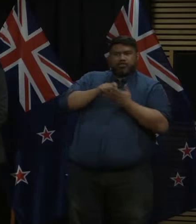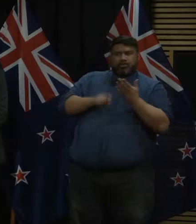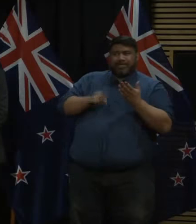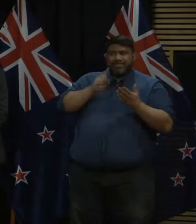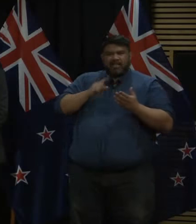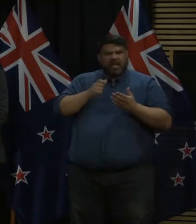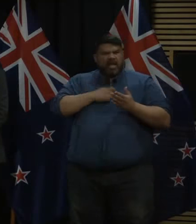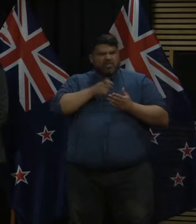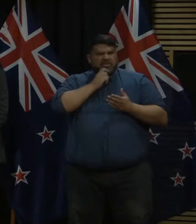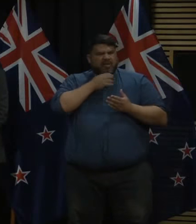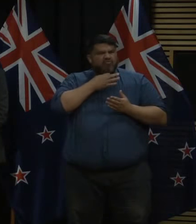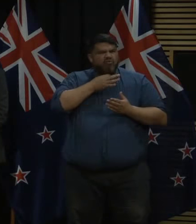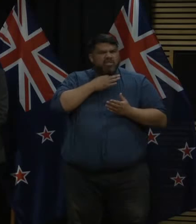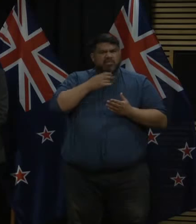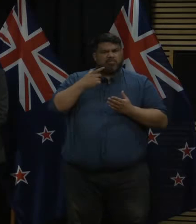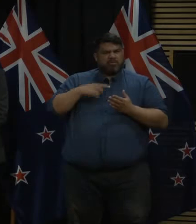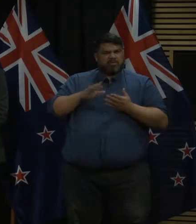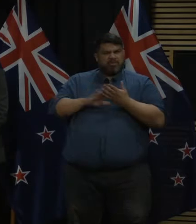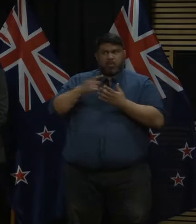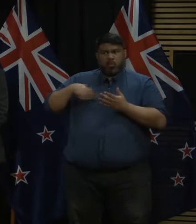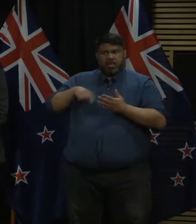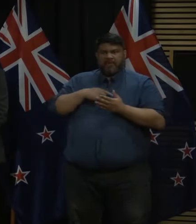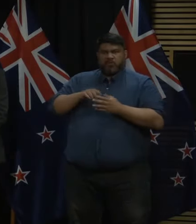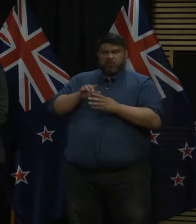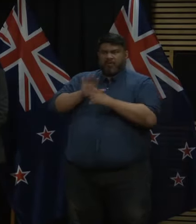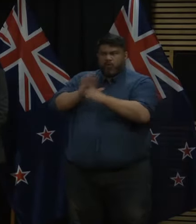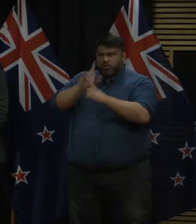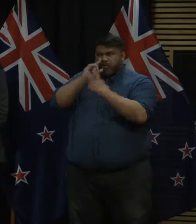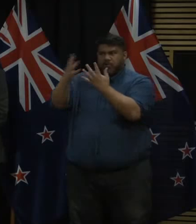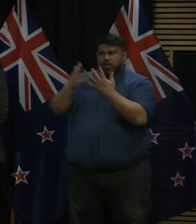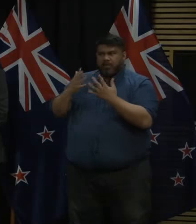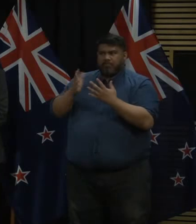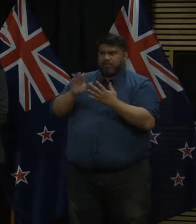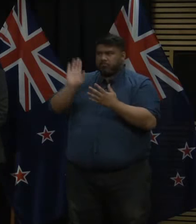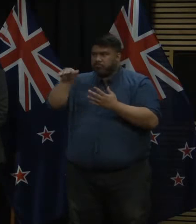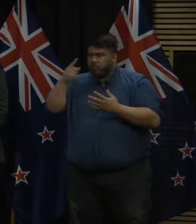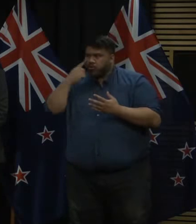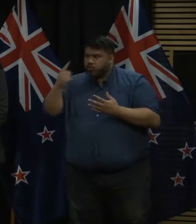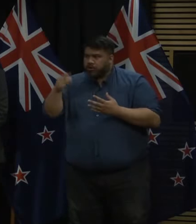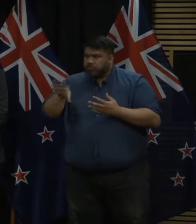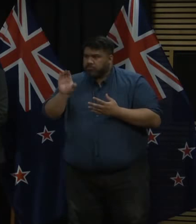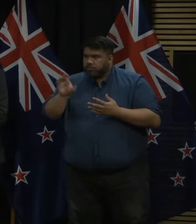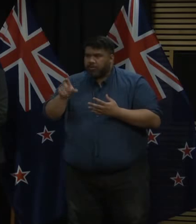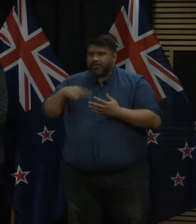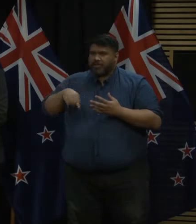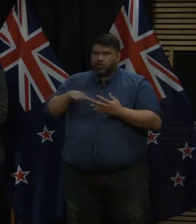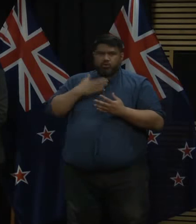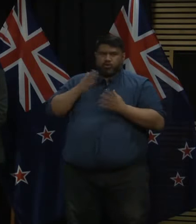Some of the smaller businesses who are perhaps that not those high-risk menus,